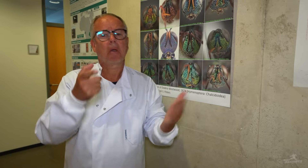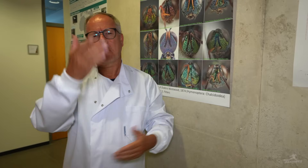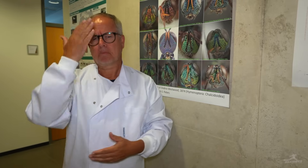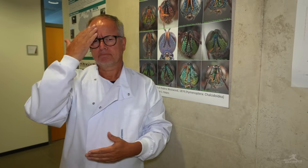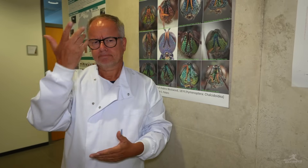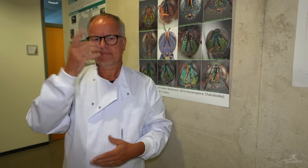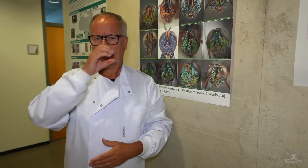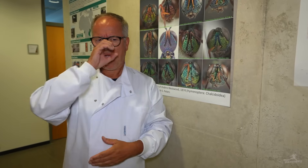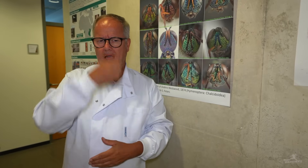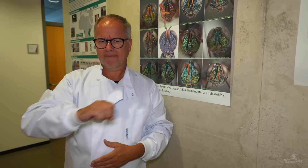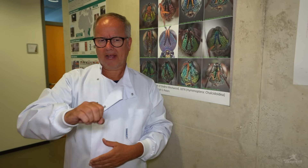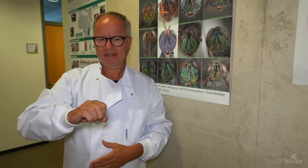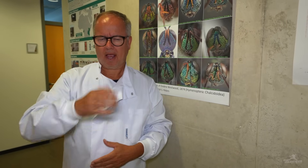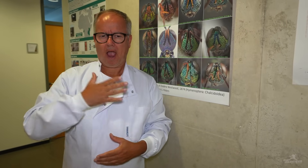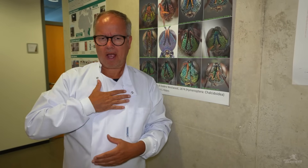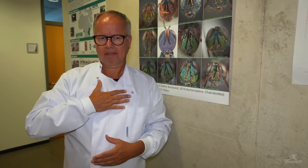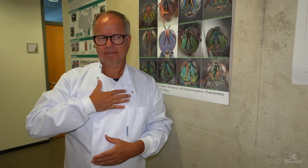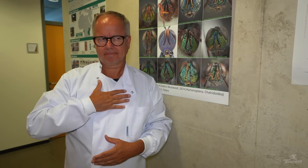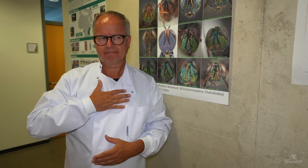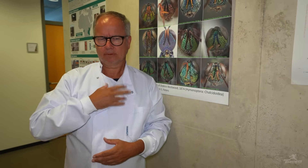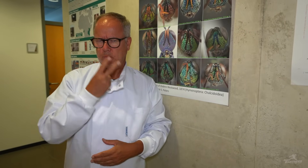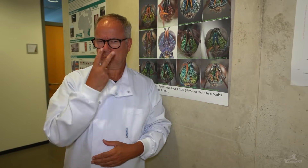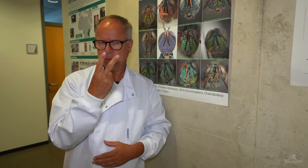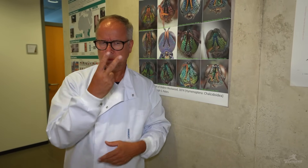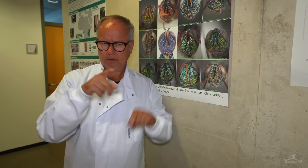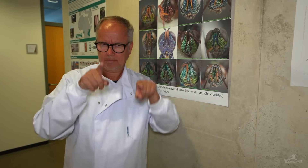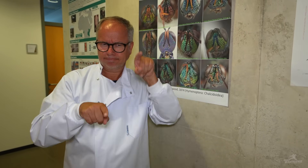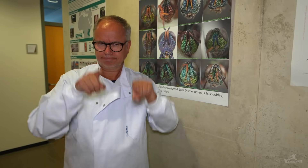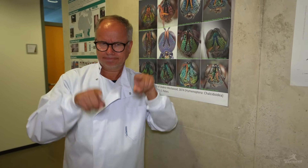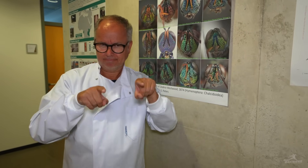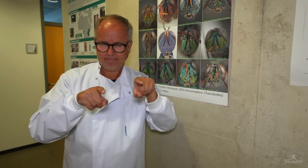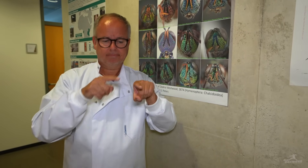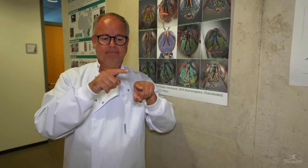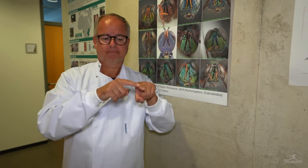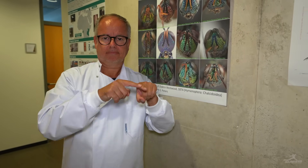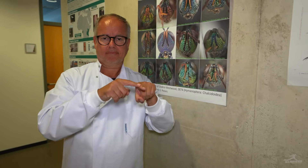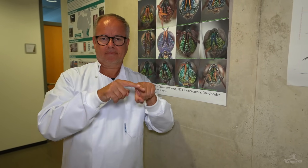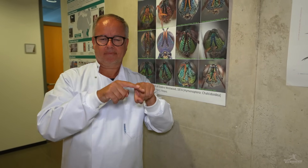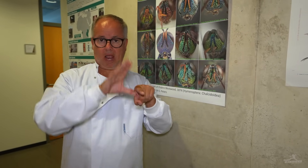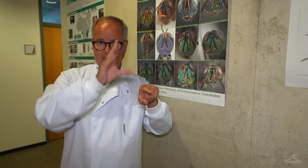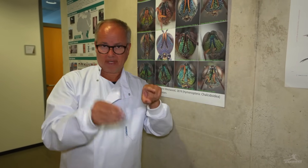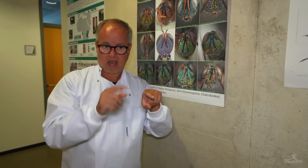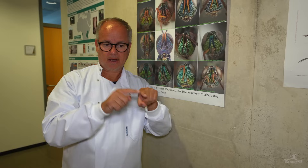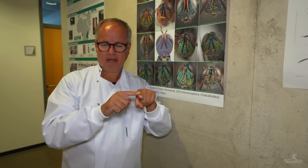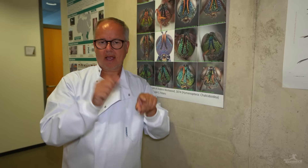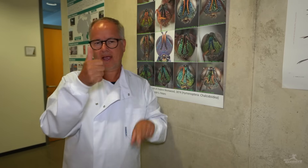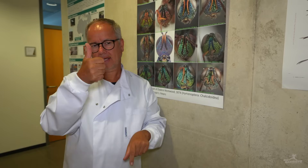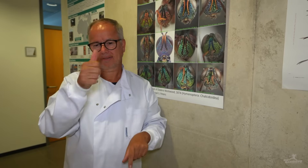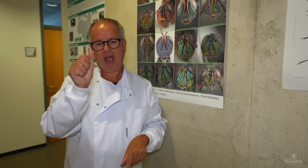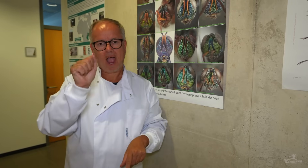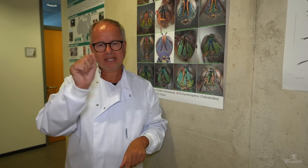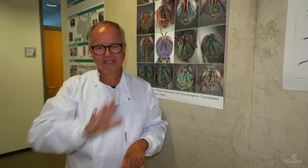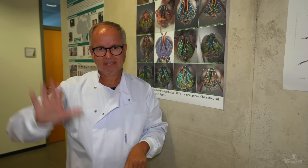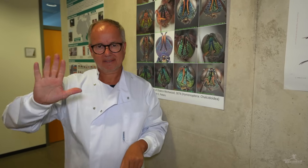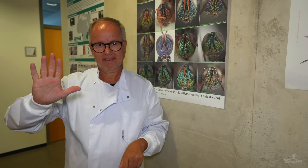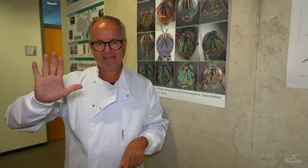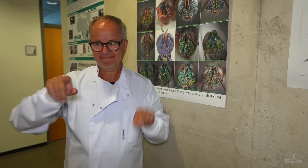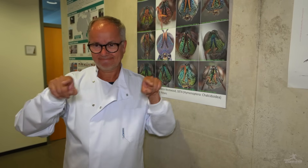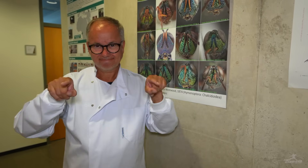think of the African Elephant and the Asian Elephant.